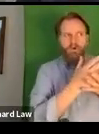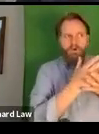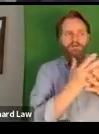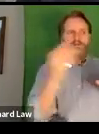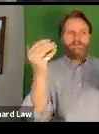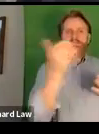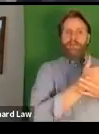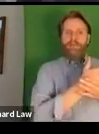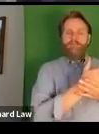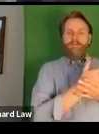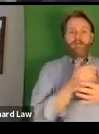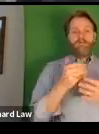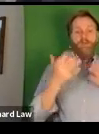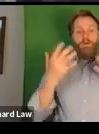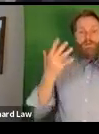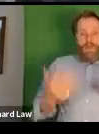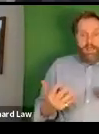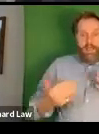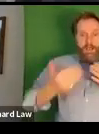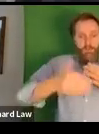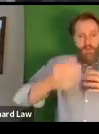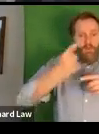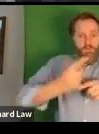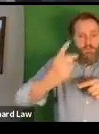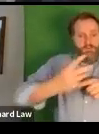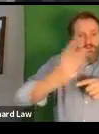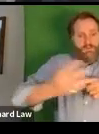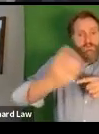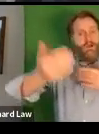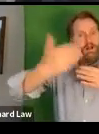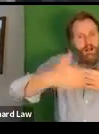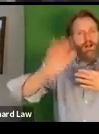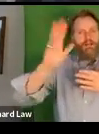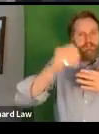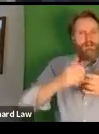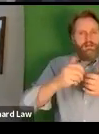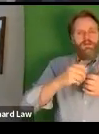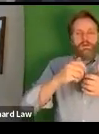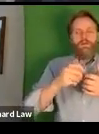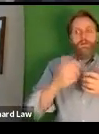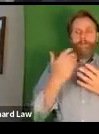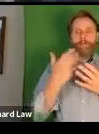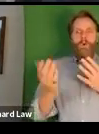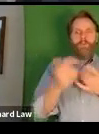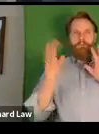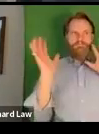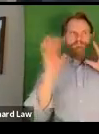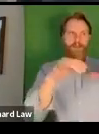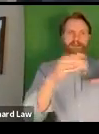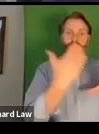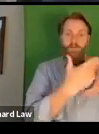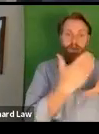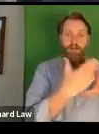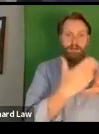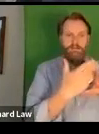likely that there are going to be increases to the members going into the offices and obviously the adherents and quality of those social